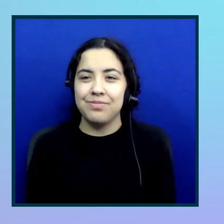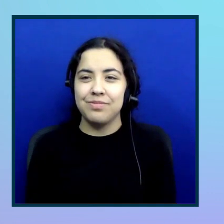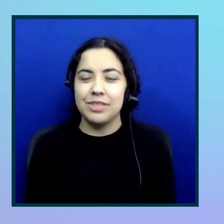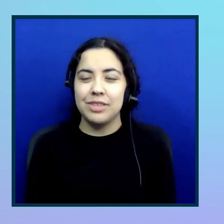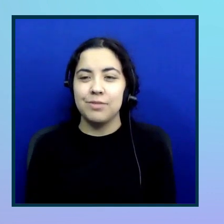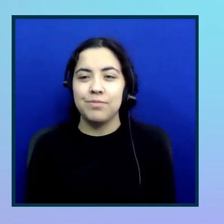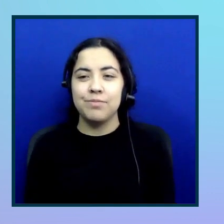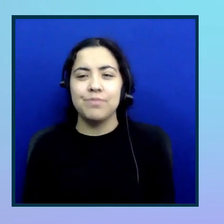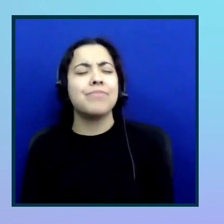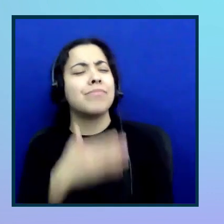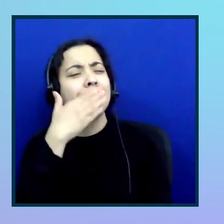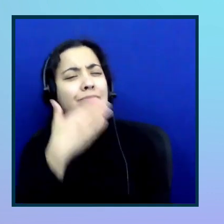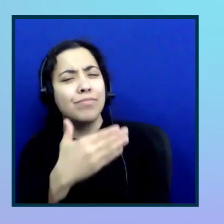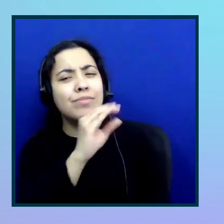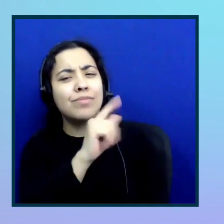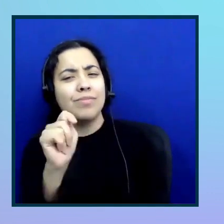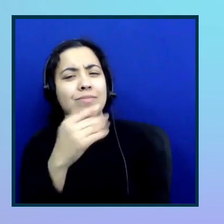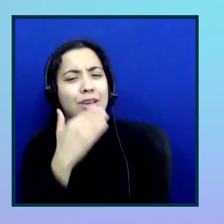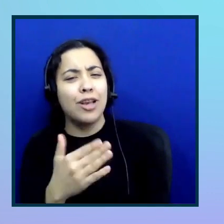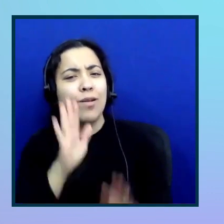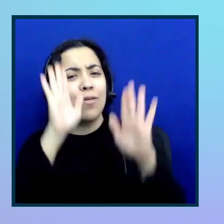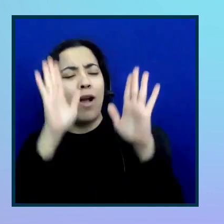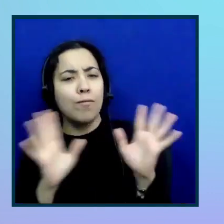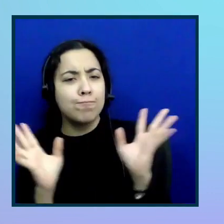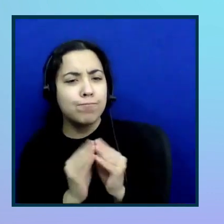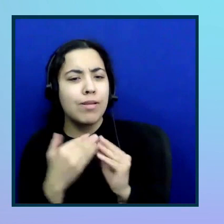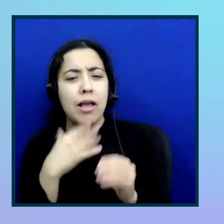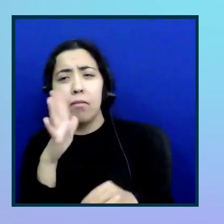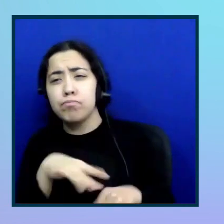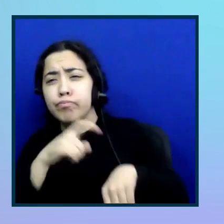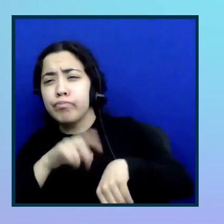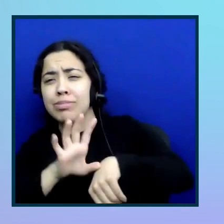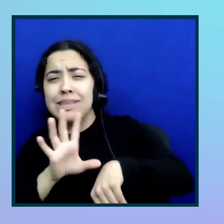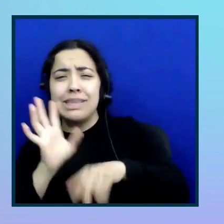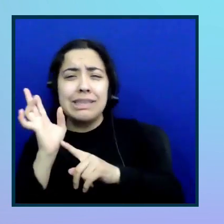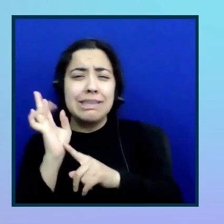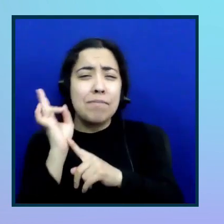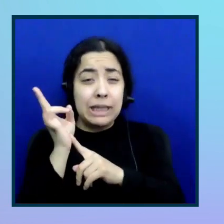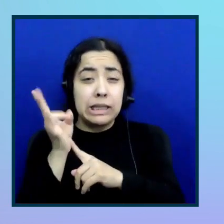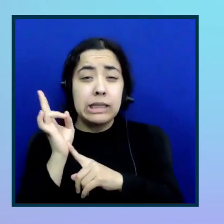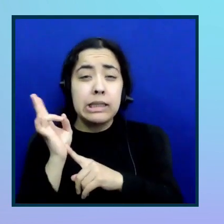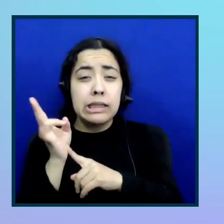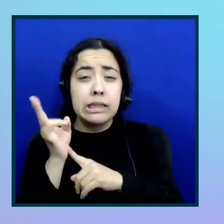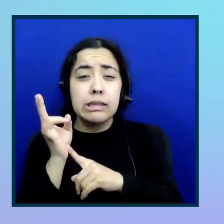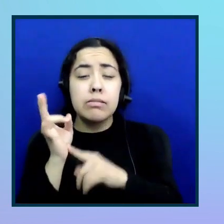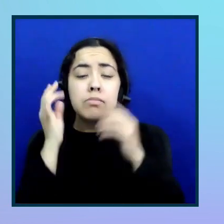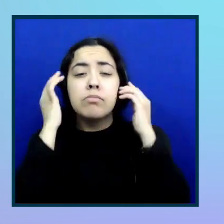Awesome, thank you so much Scott for a great session. We do have about seven minutes for Q and A.